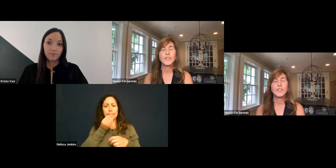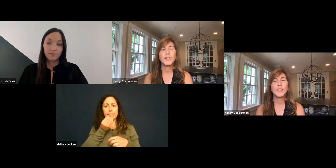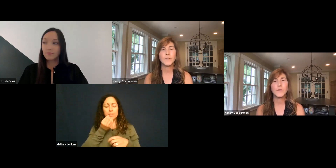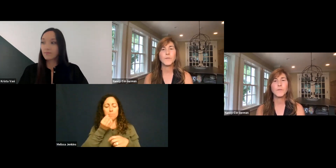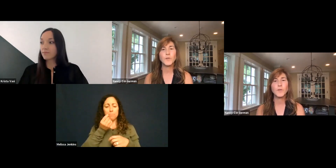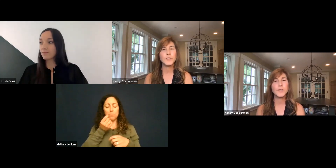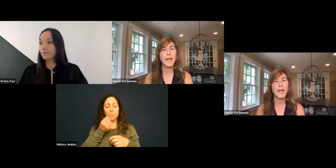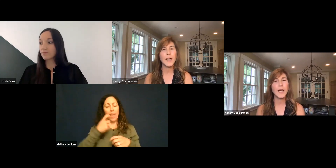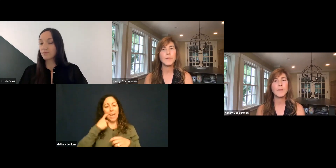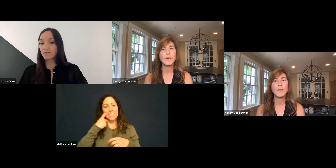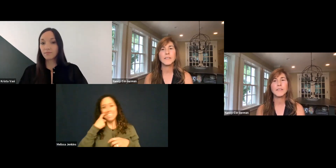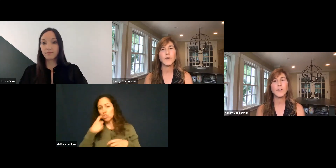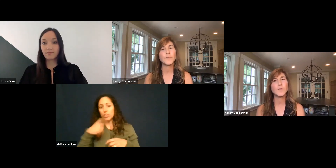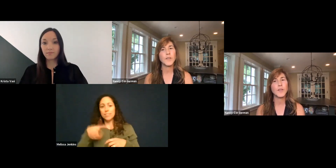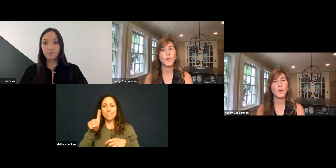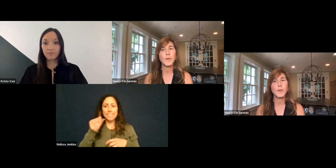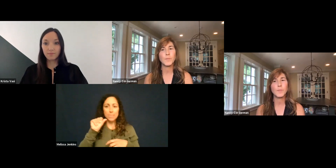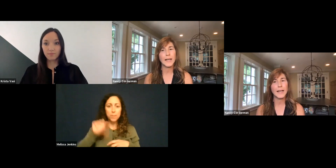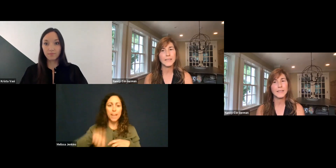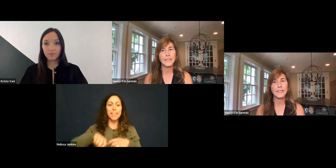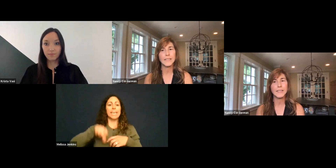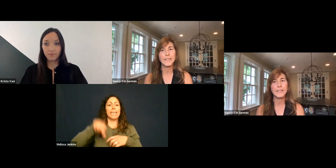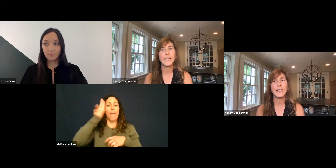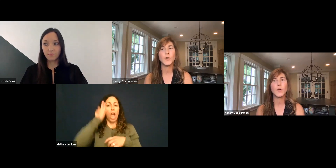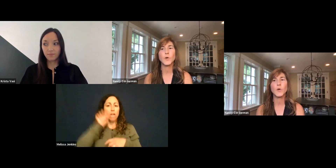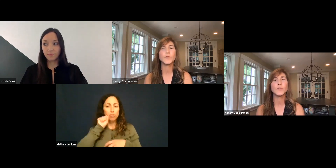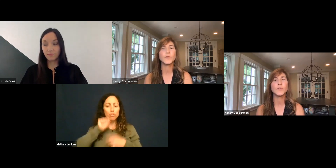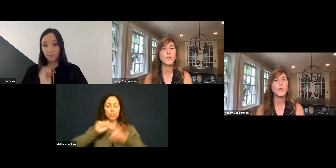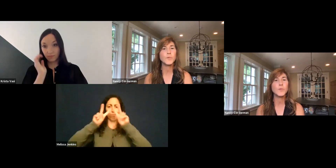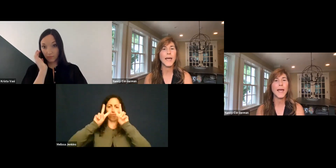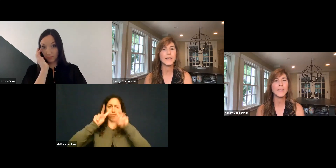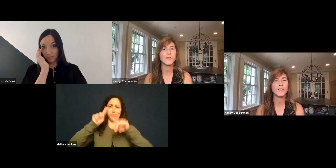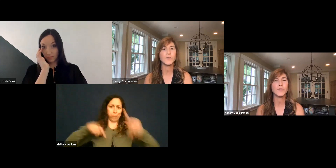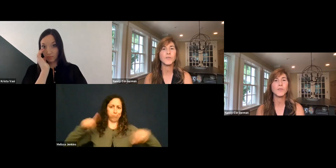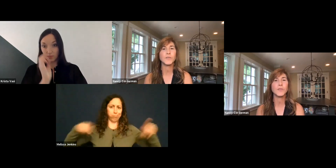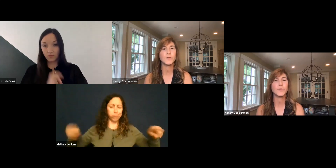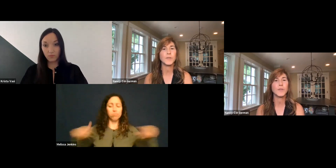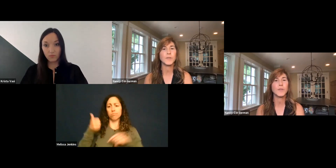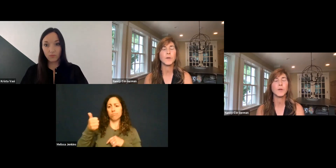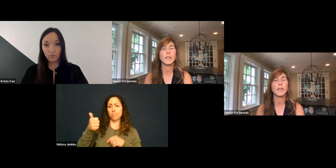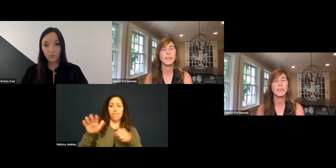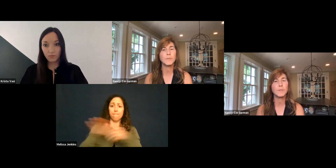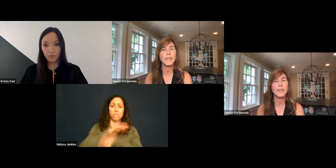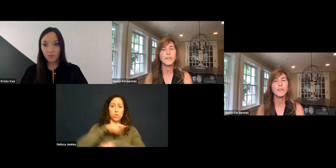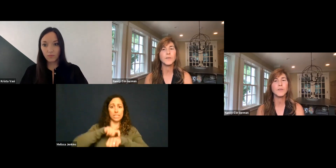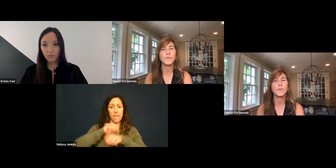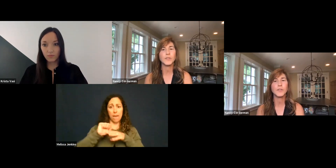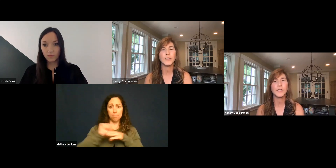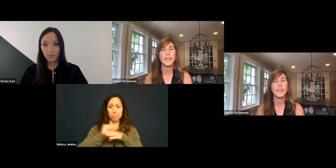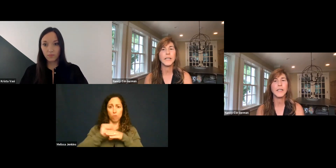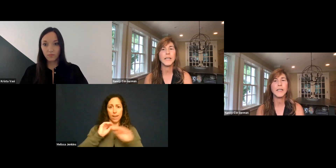She has a full time psychotherapy practice and holds two master's degrees from Columbia University